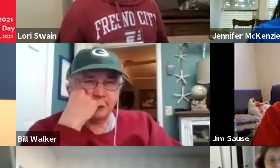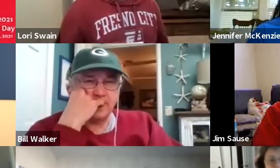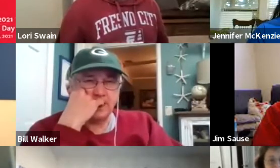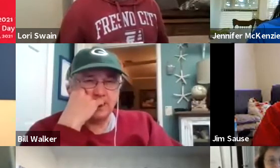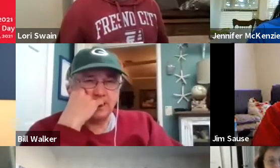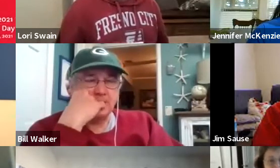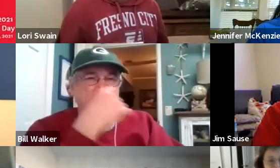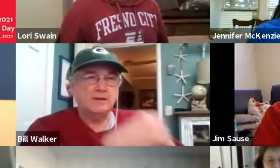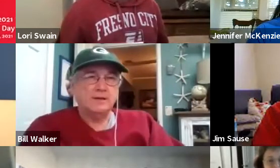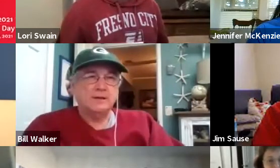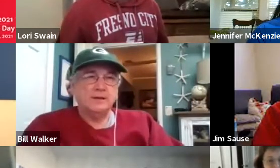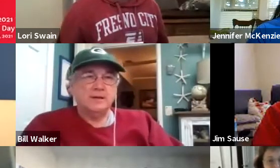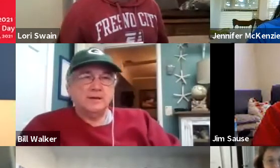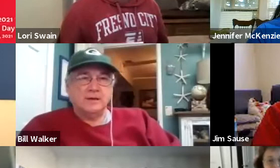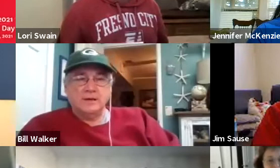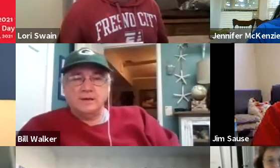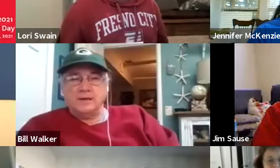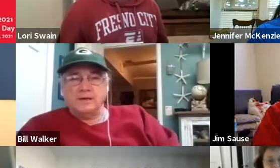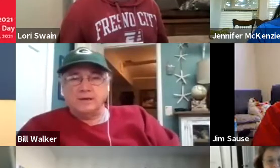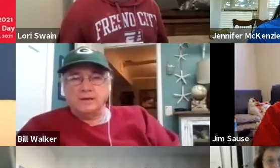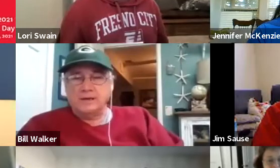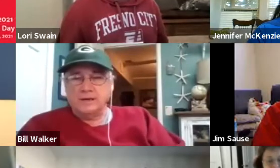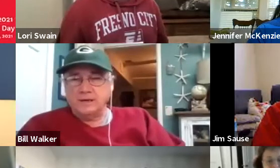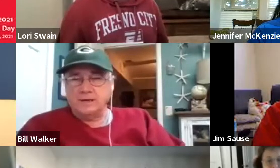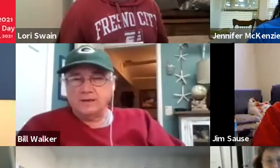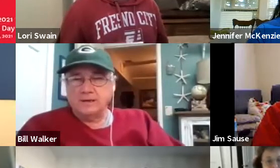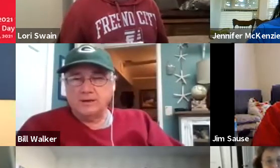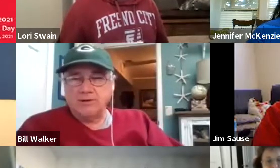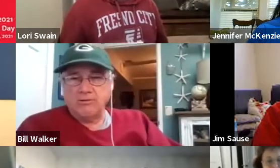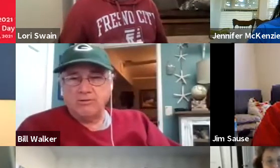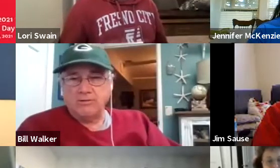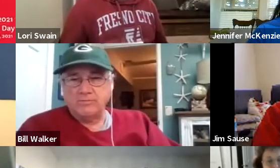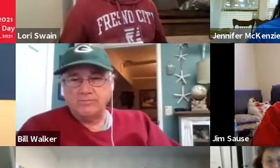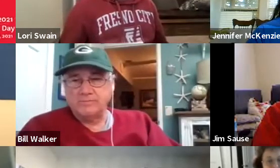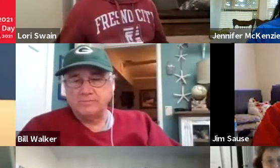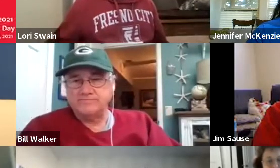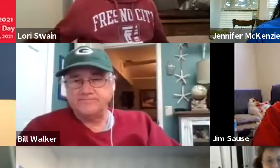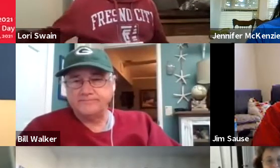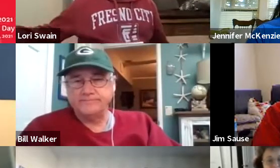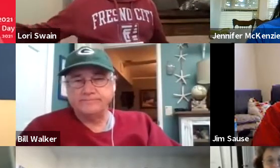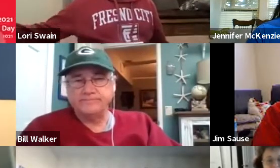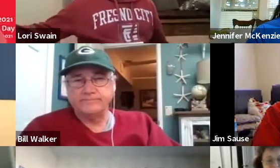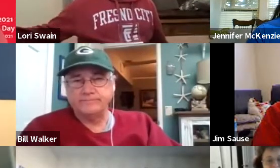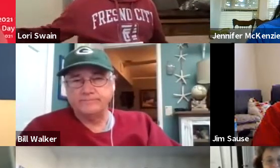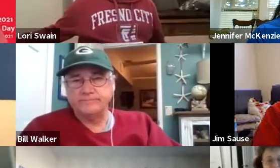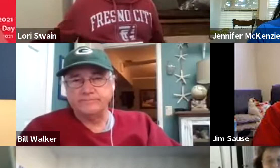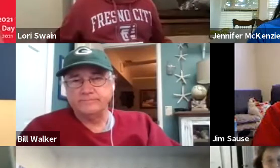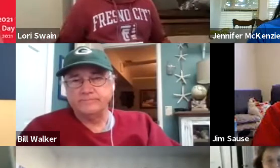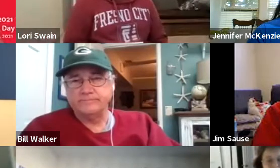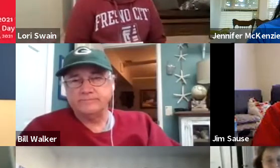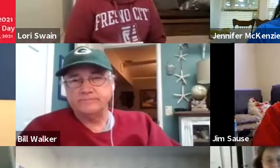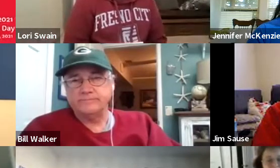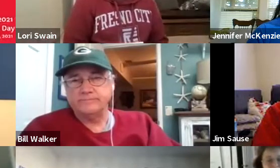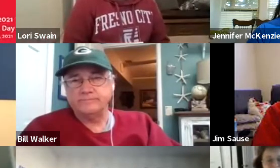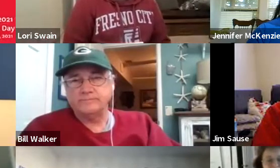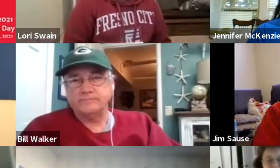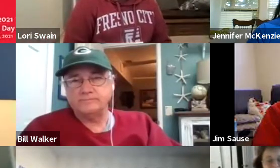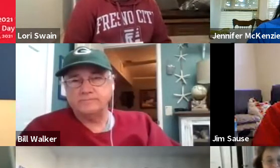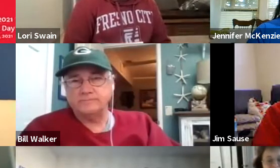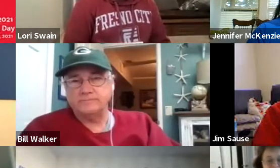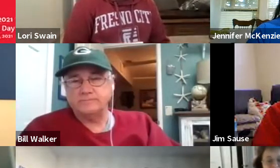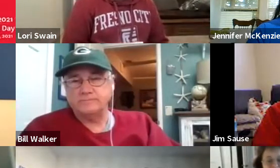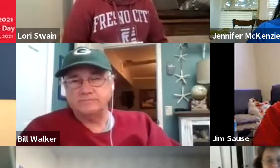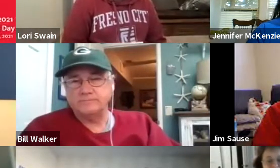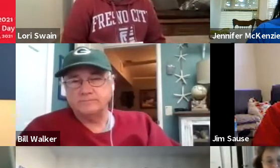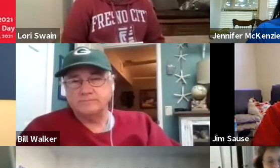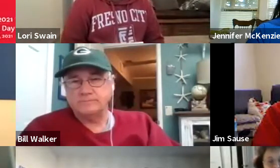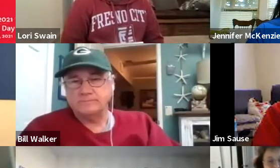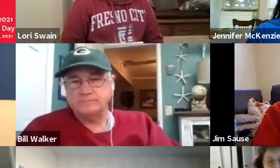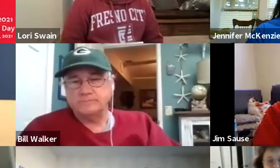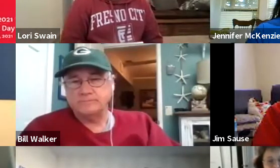my name is Jennifer Mackenzie, I am one of the newest members of the business division team. I I am really excited about being in